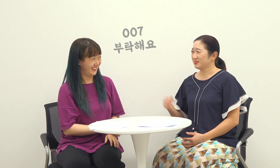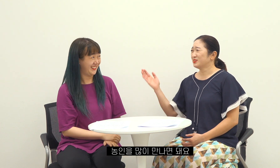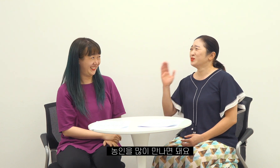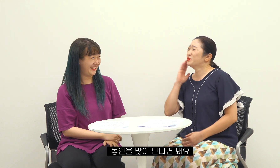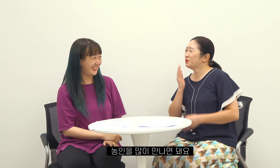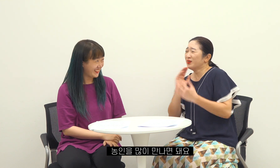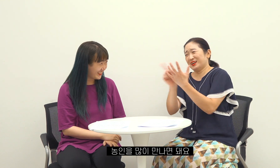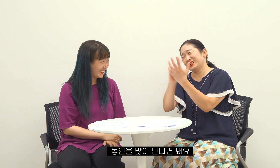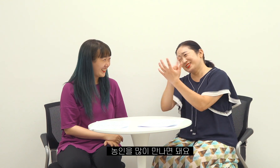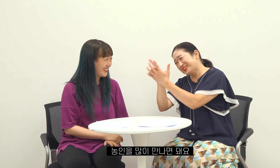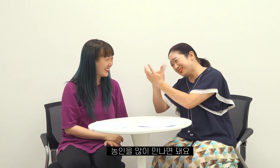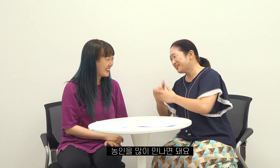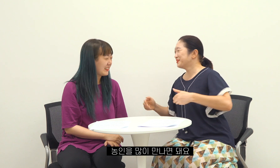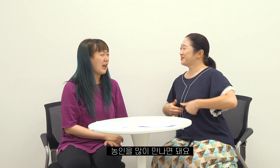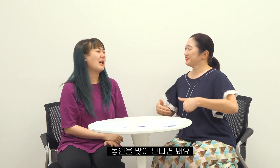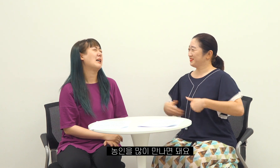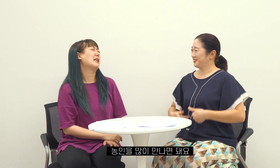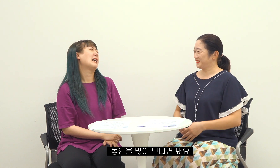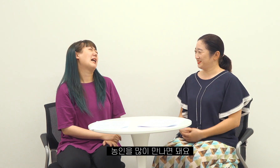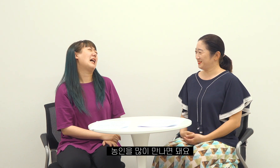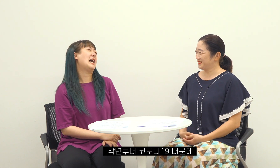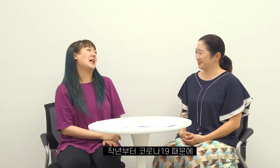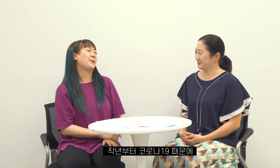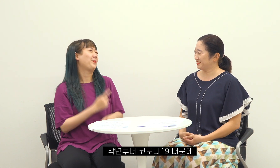You can meet a lot of deaf people~